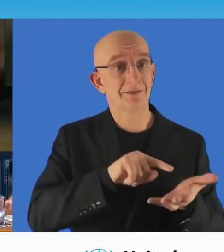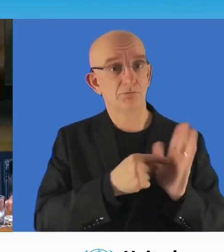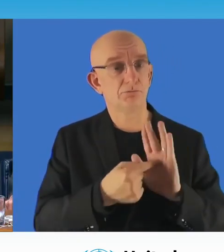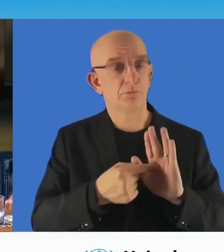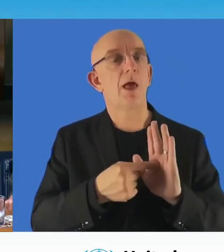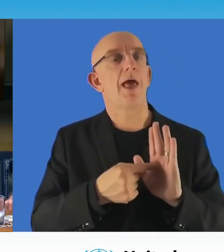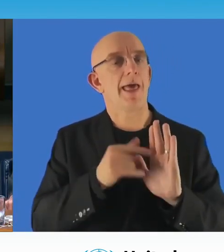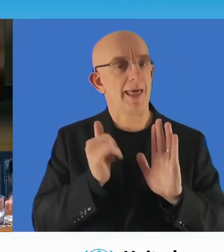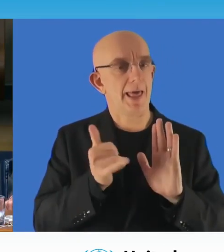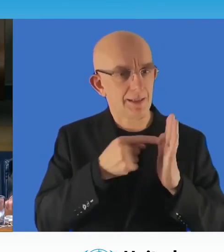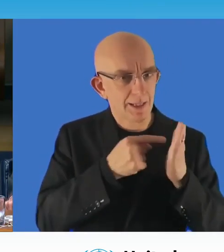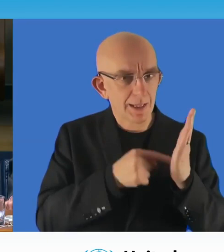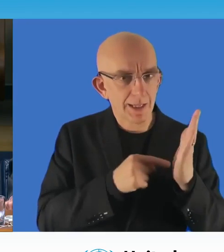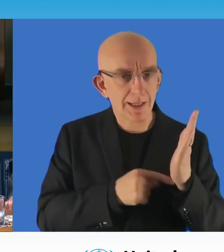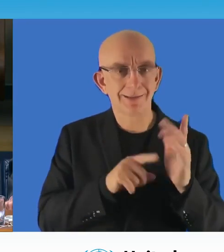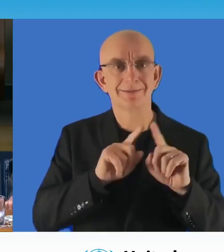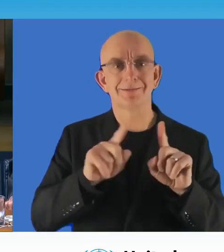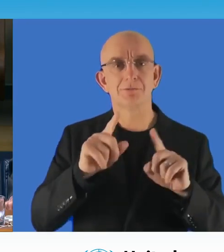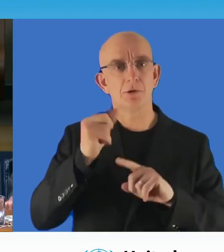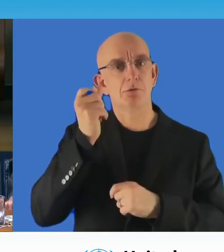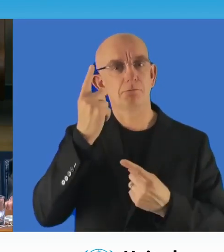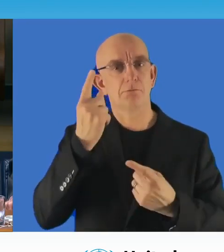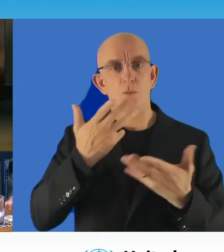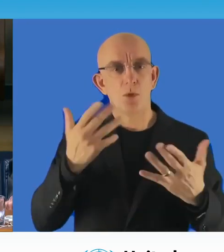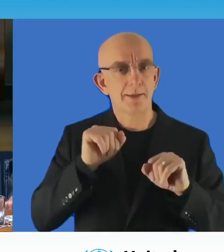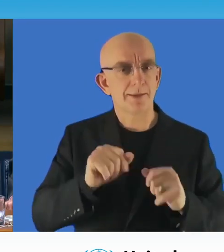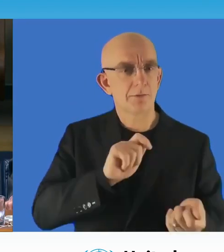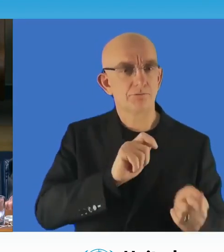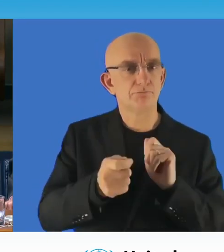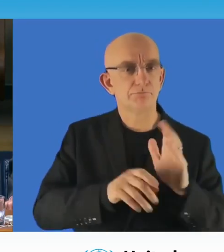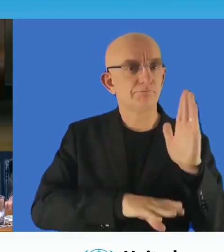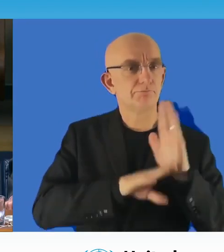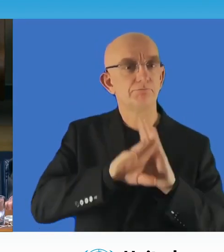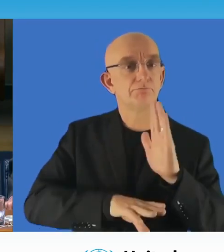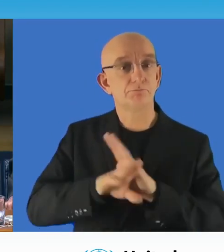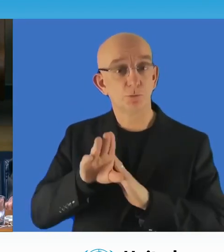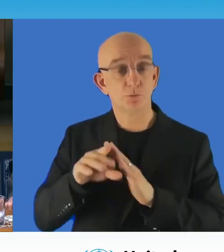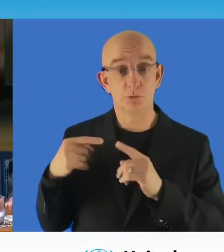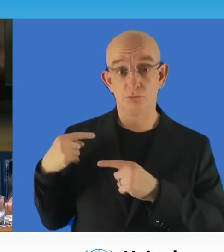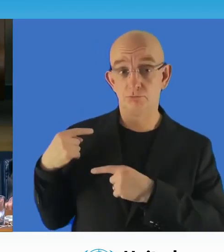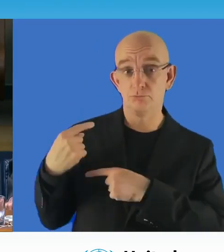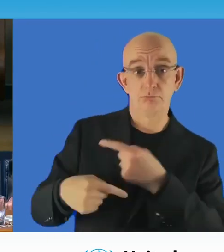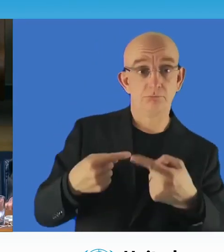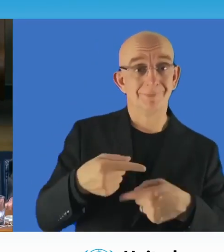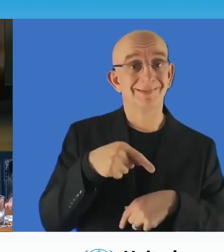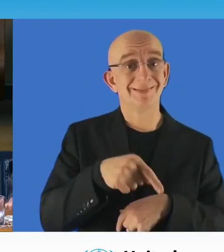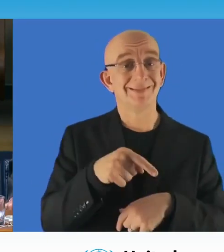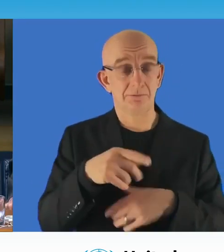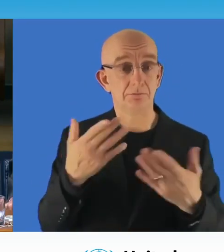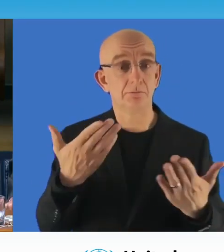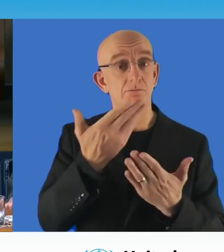York and the new strategy will be presented to our own governing body in the Autumn before I